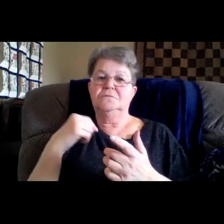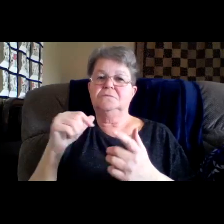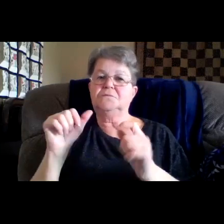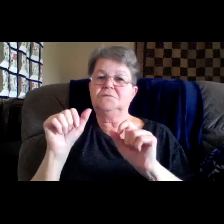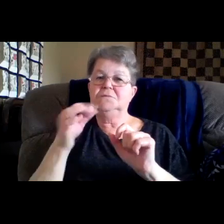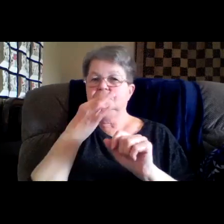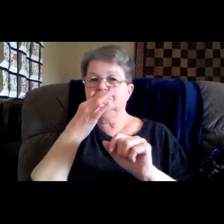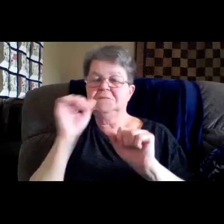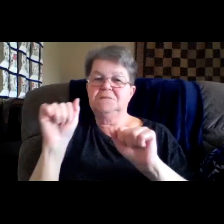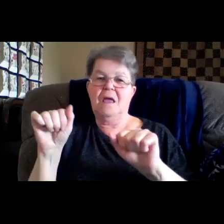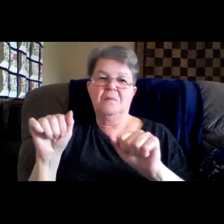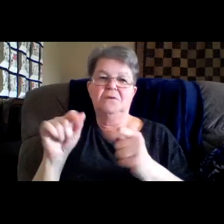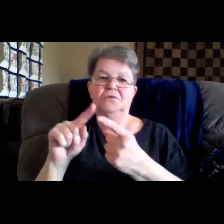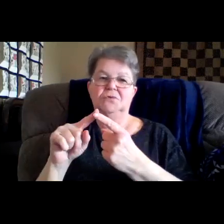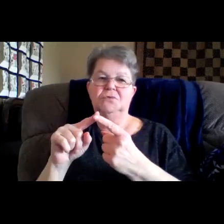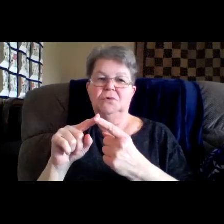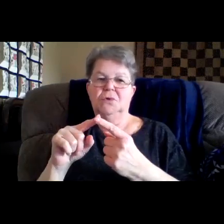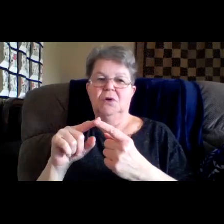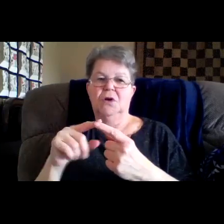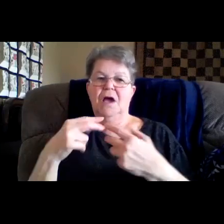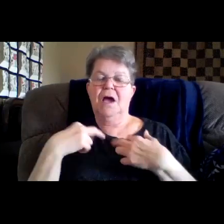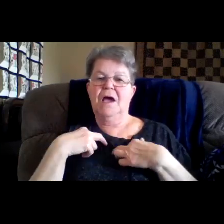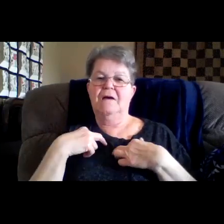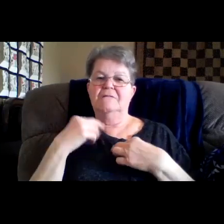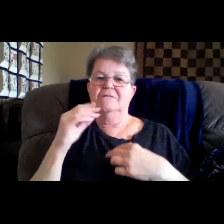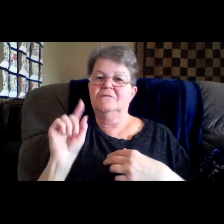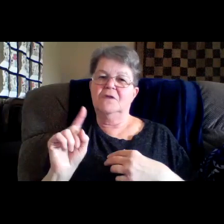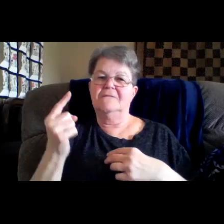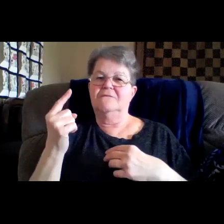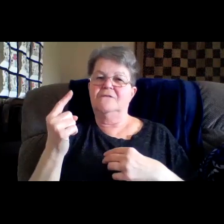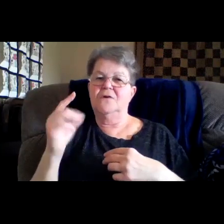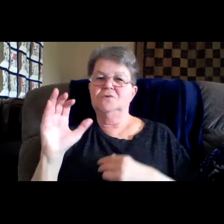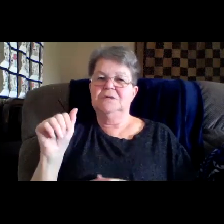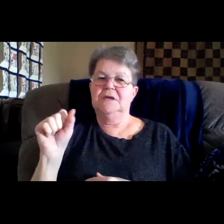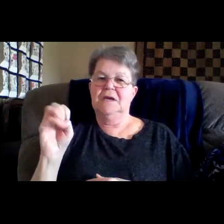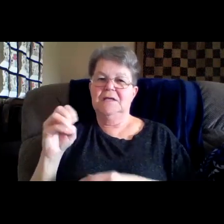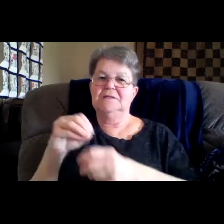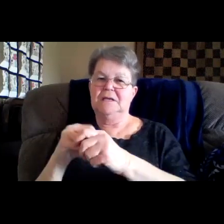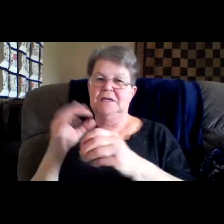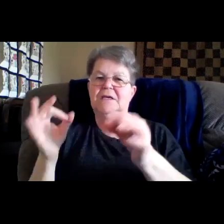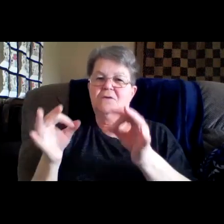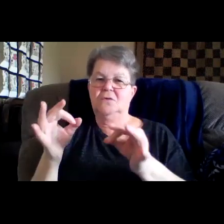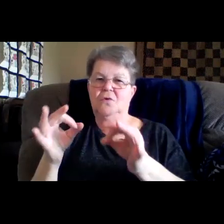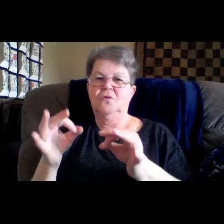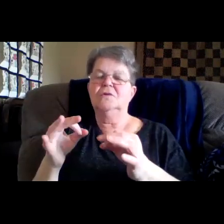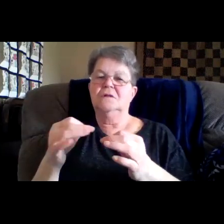to have our first case in court that argued supported decision-making